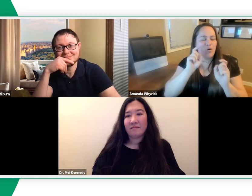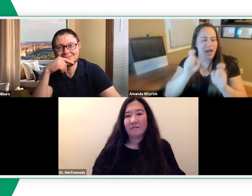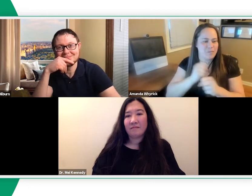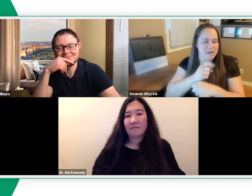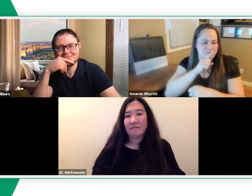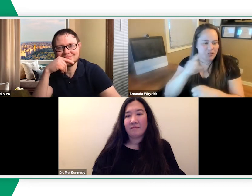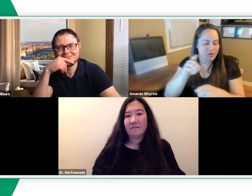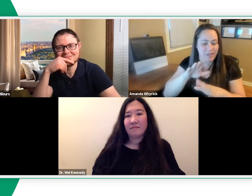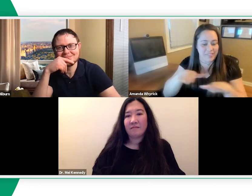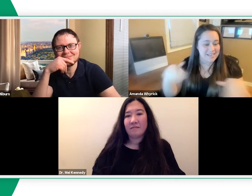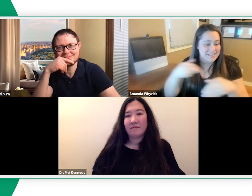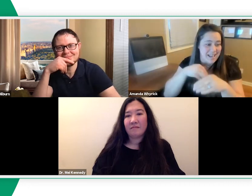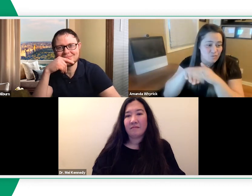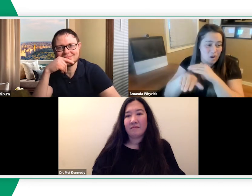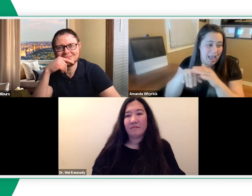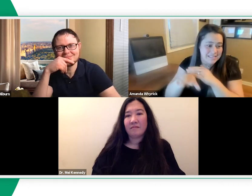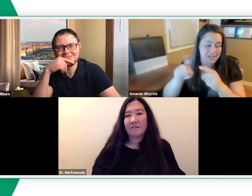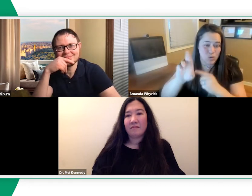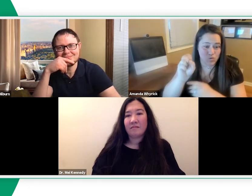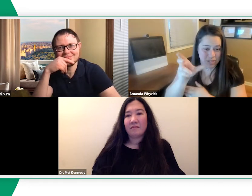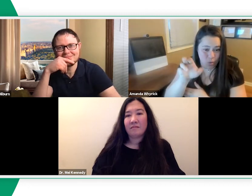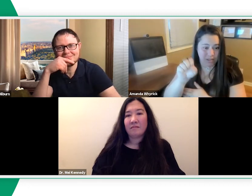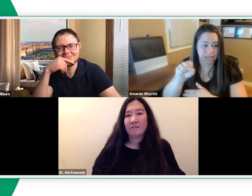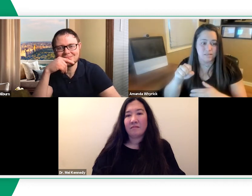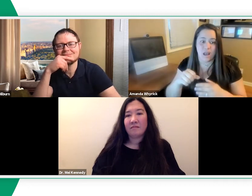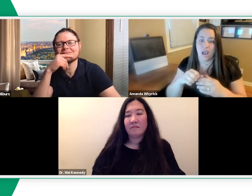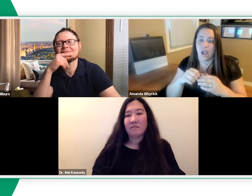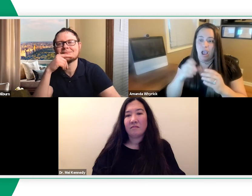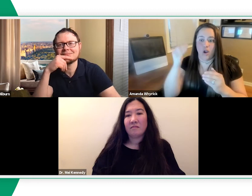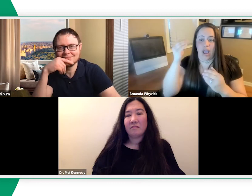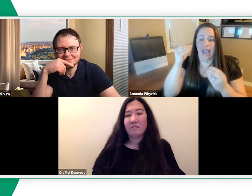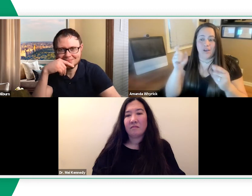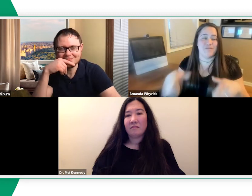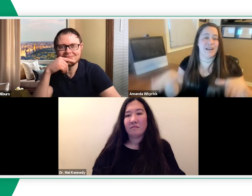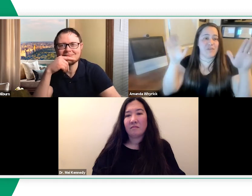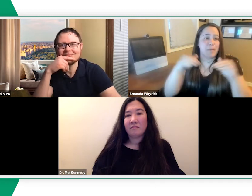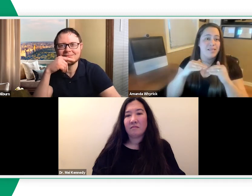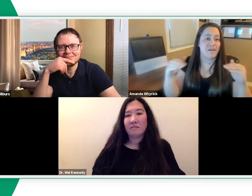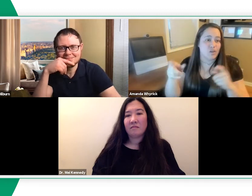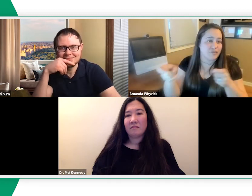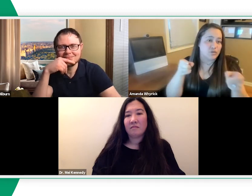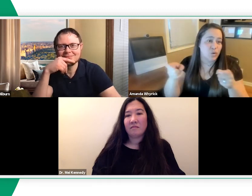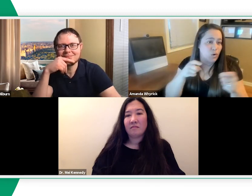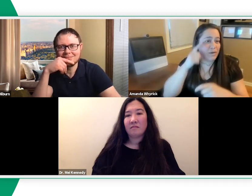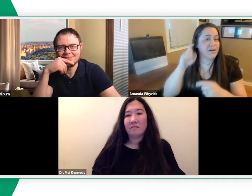So you have to make sure that the kids have access to resources, and you have to give